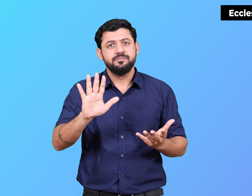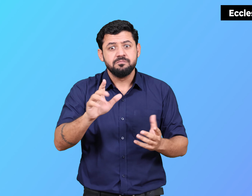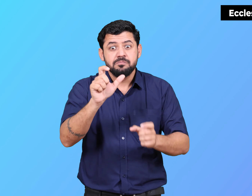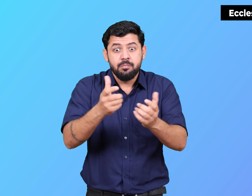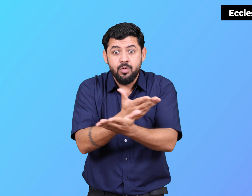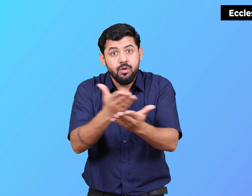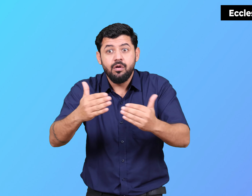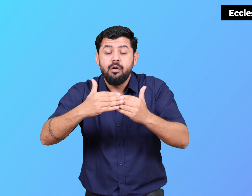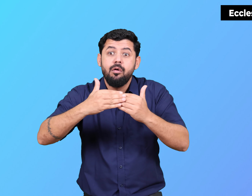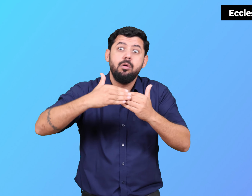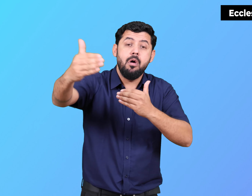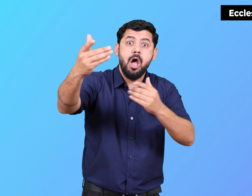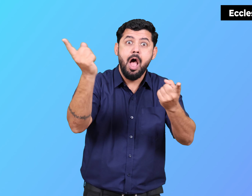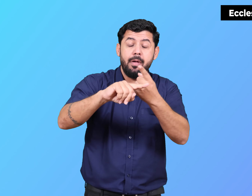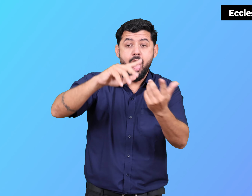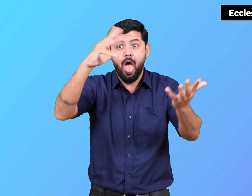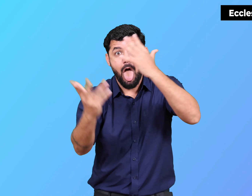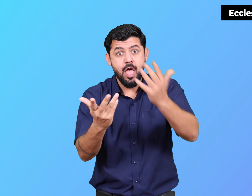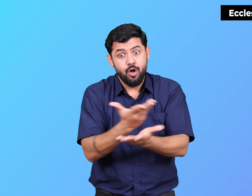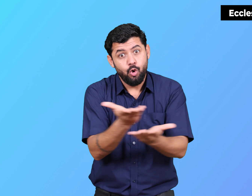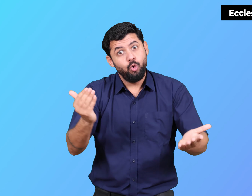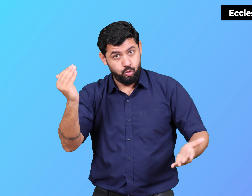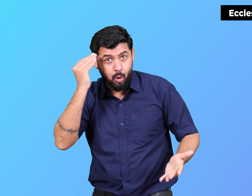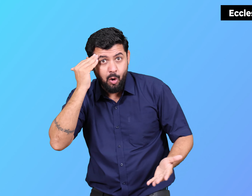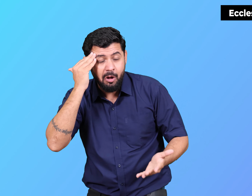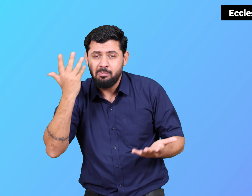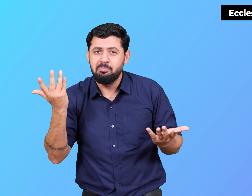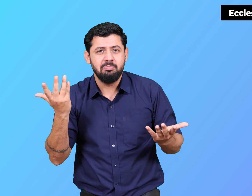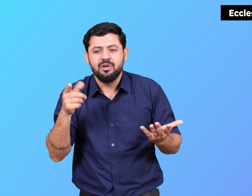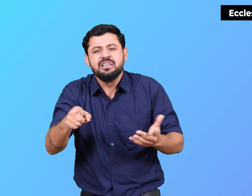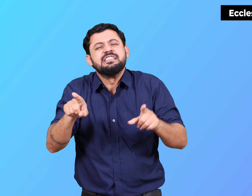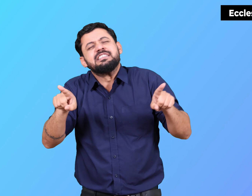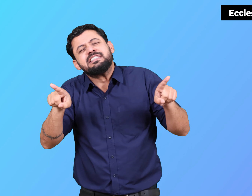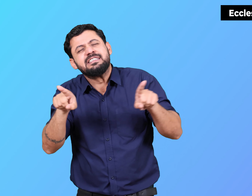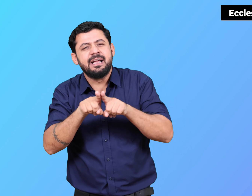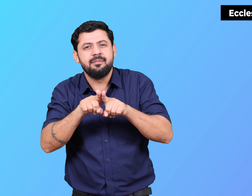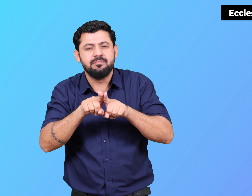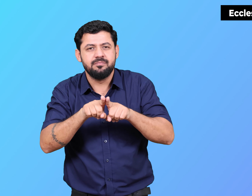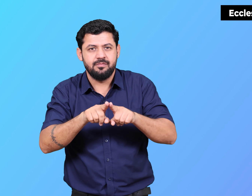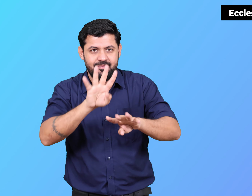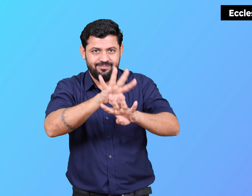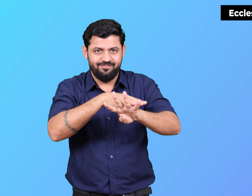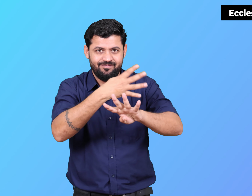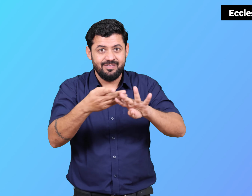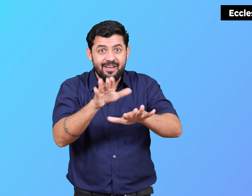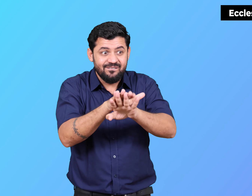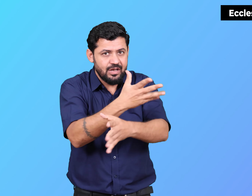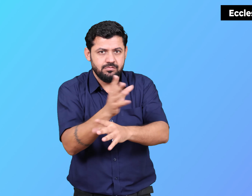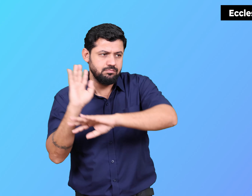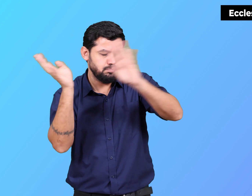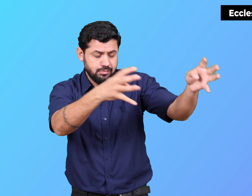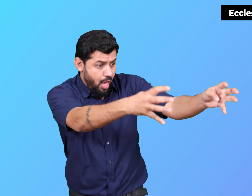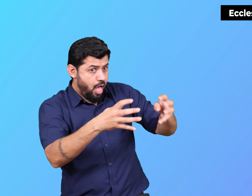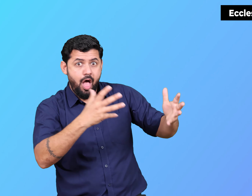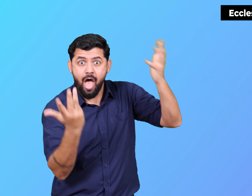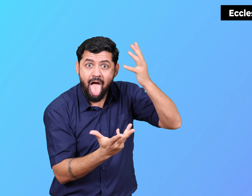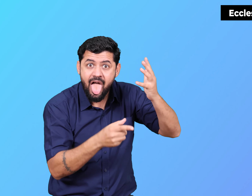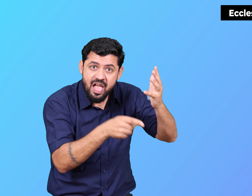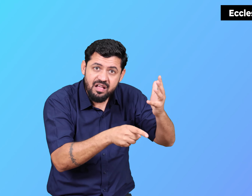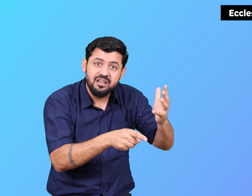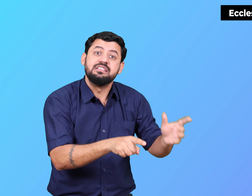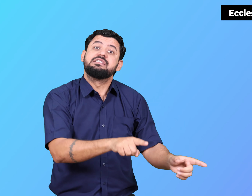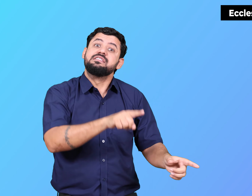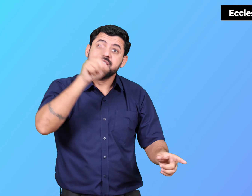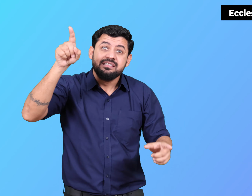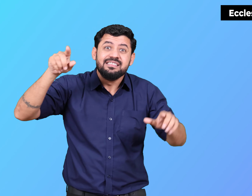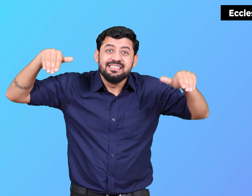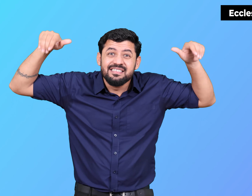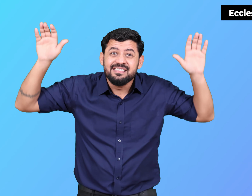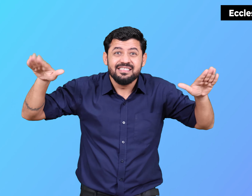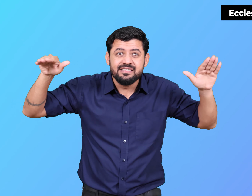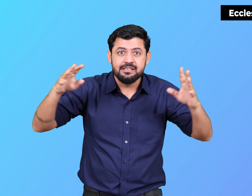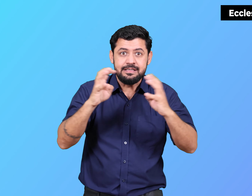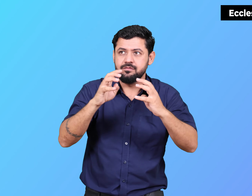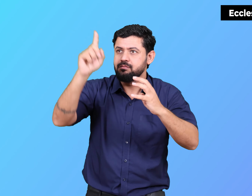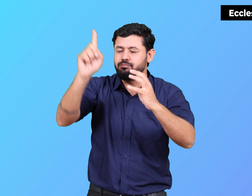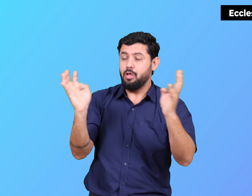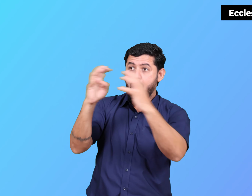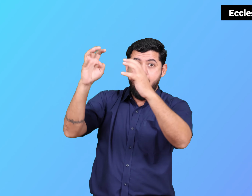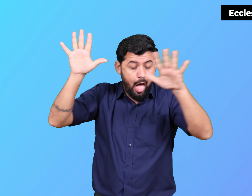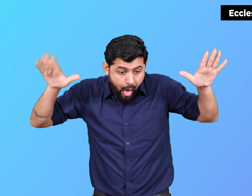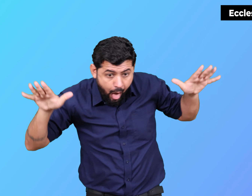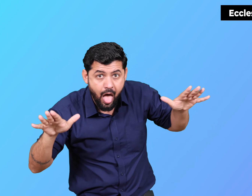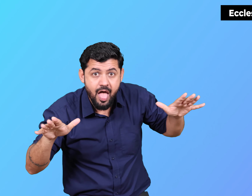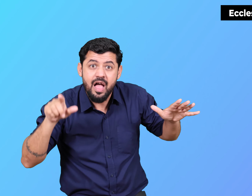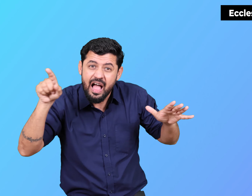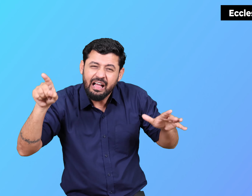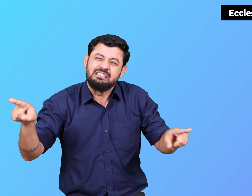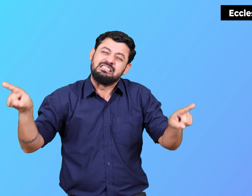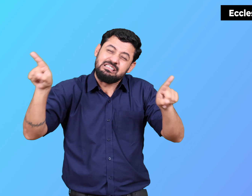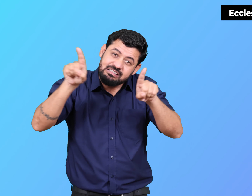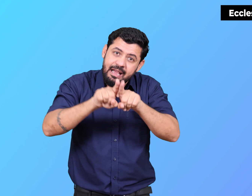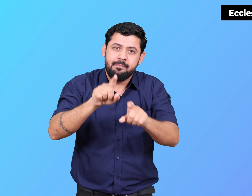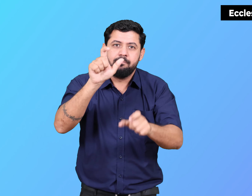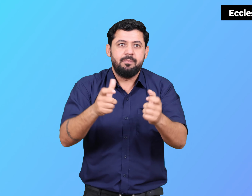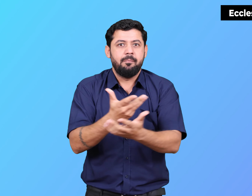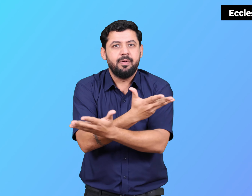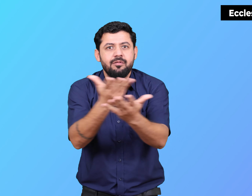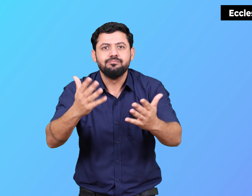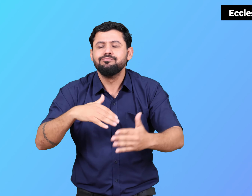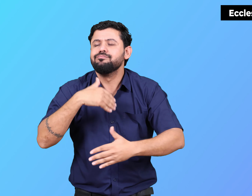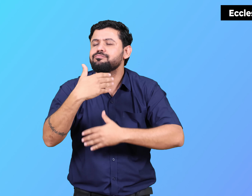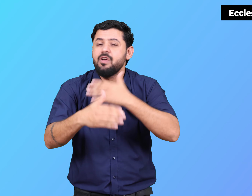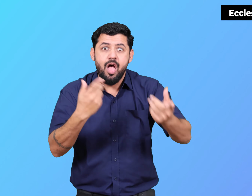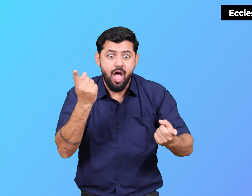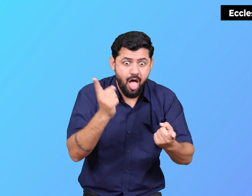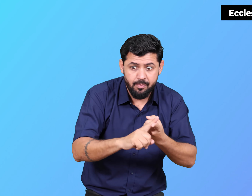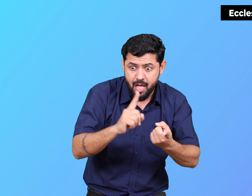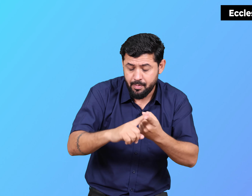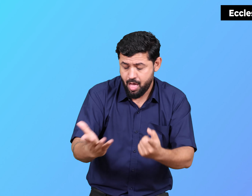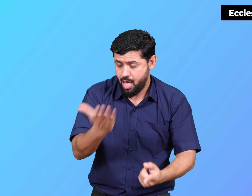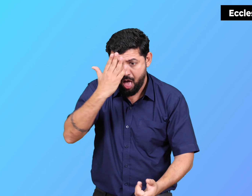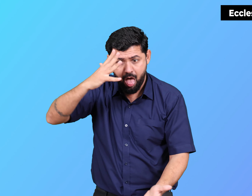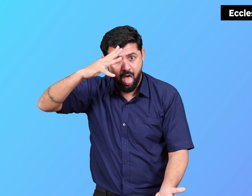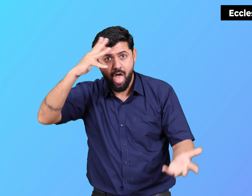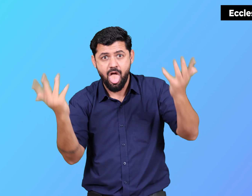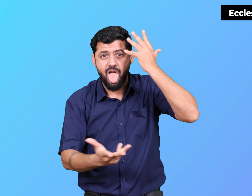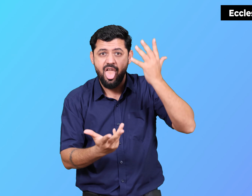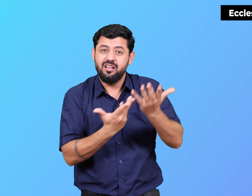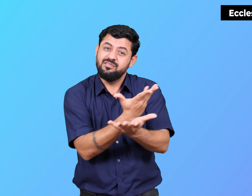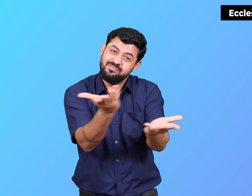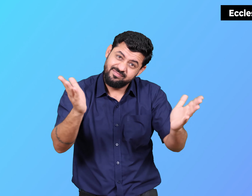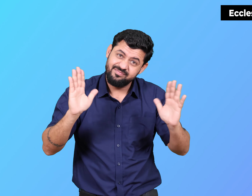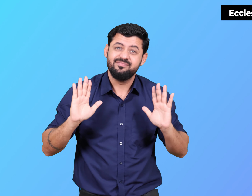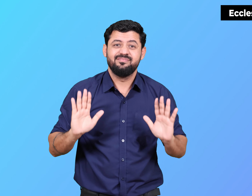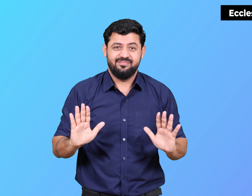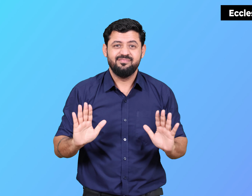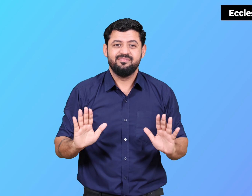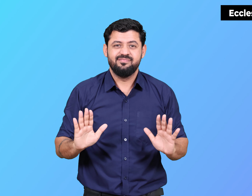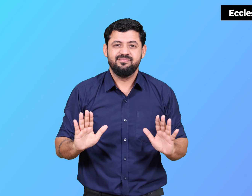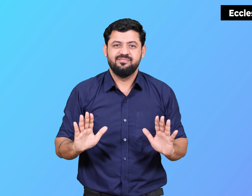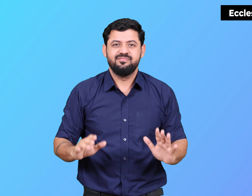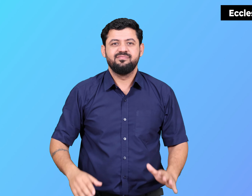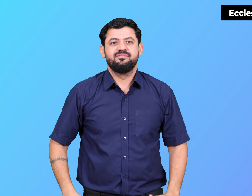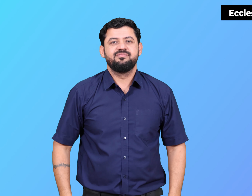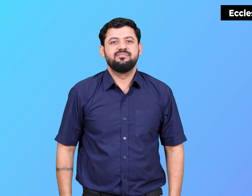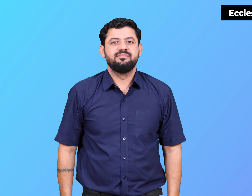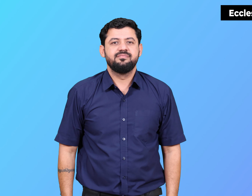You never know when hard times will come. Like fish in a net or birds in a snare, people are often trapped by some disaster that suddenly falls on them.